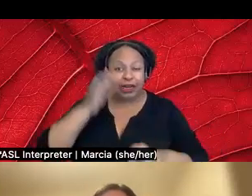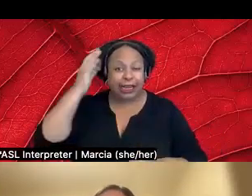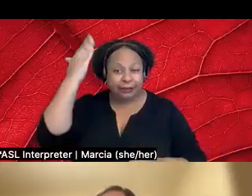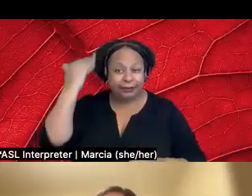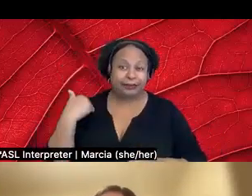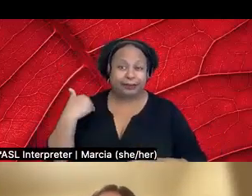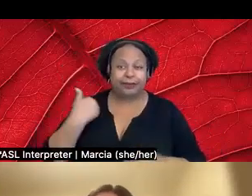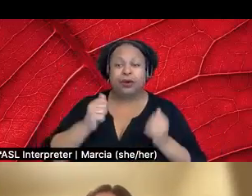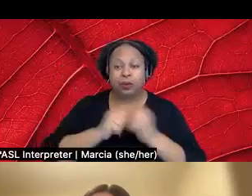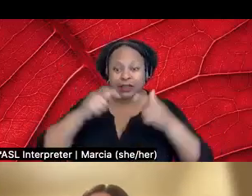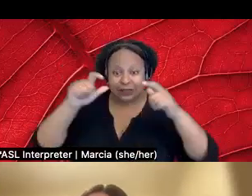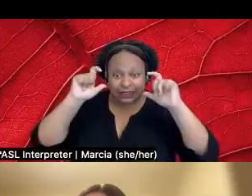And I also have a blurred background.